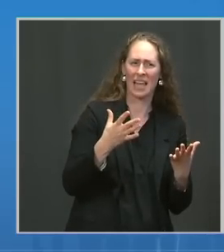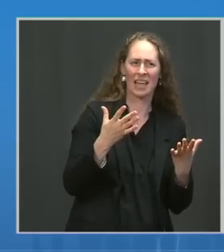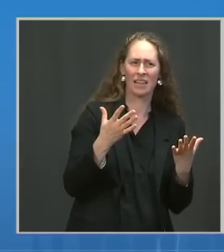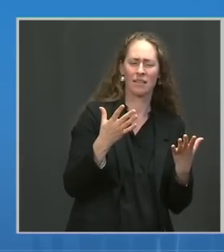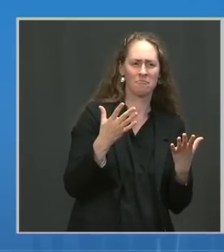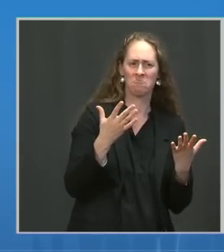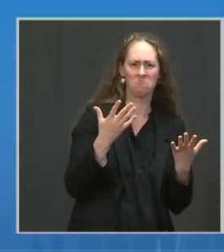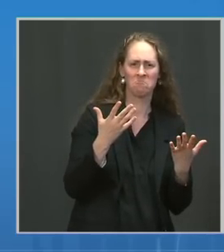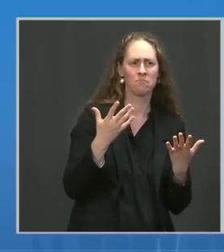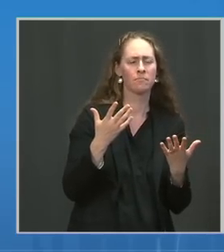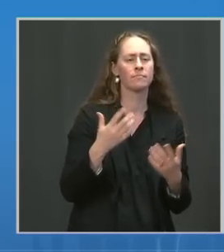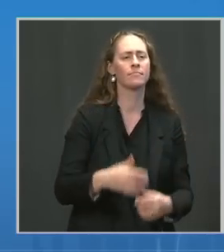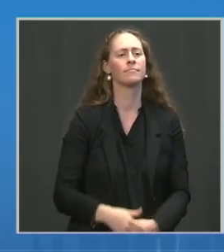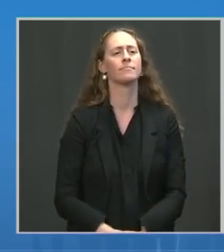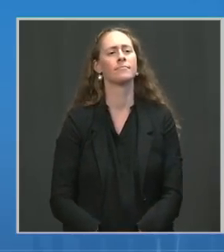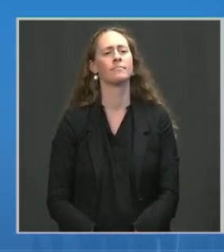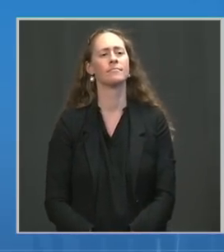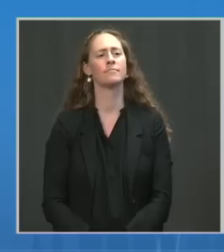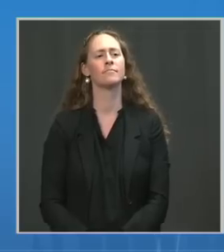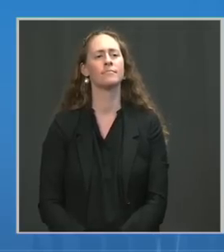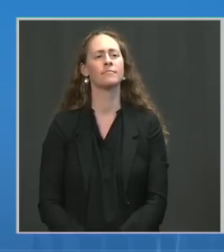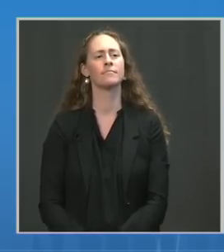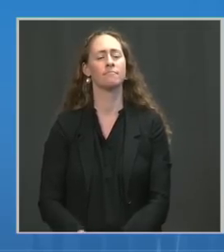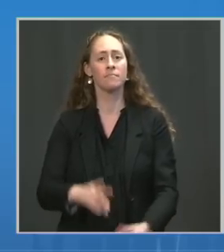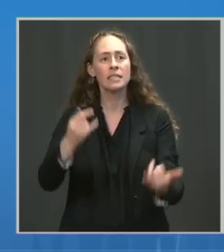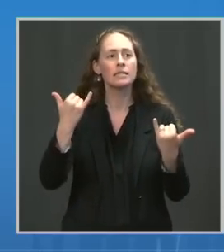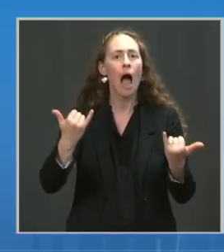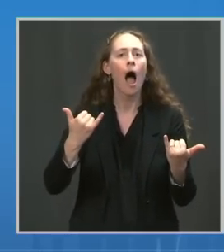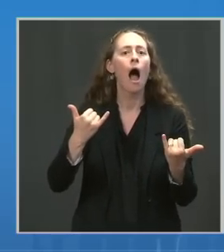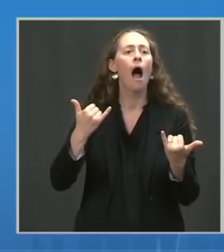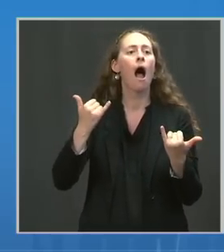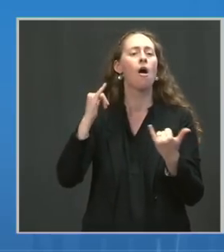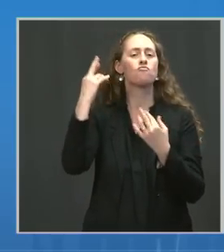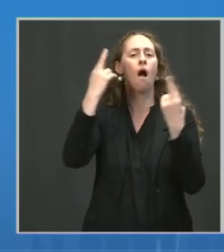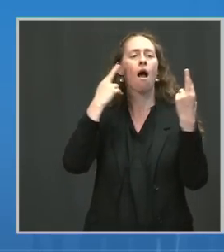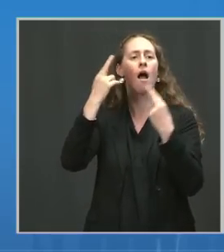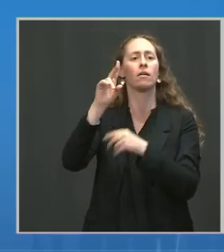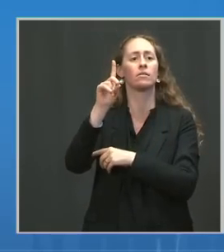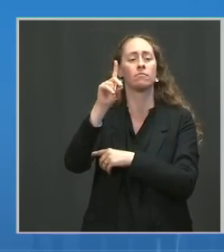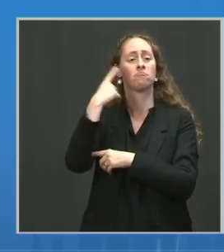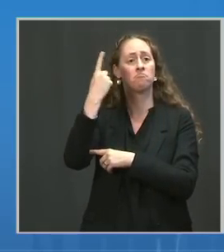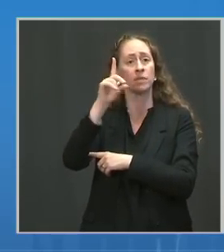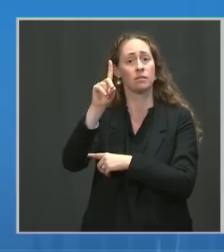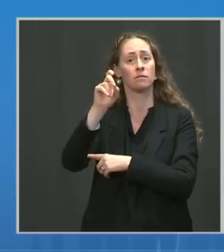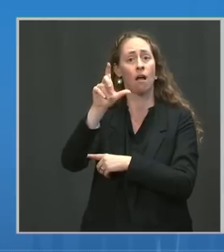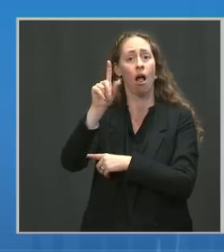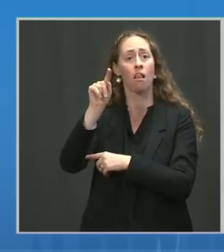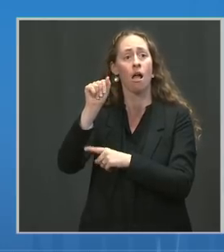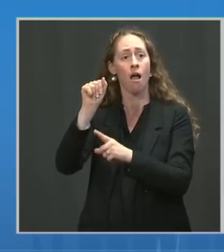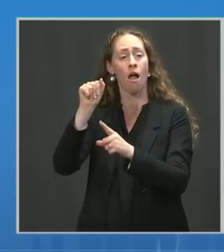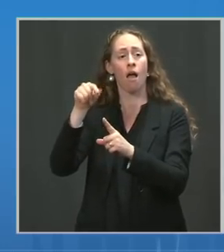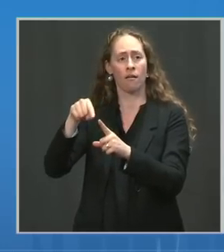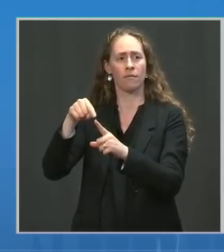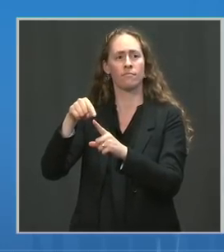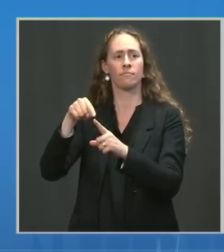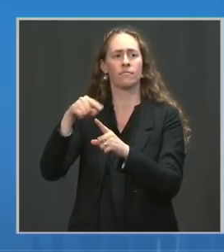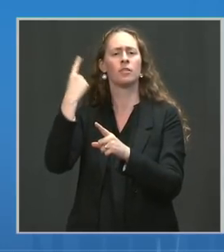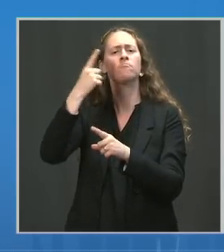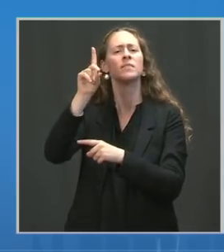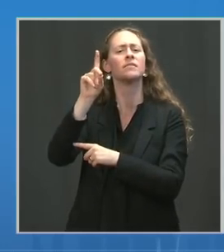and whether that offered them any protection? Mr. Zients: Okay. Dr. Walensky, first. And then, Dr. Fauci. Dr. Walensky: Great. Yeah. So, we have numerous cohort studies